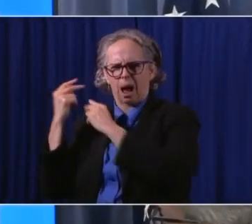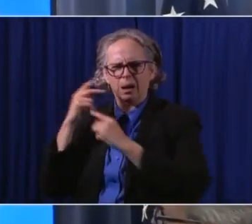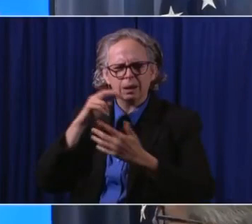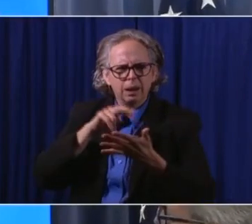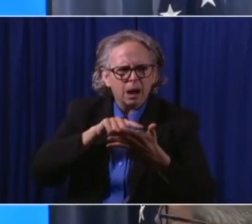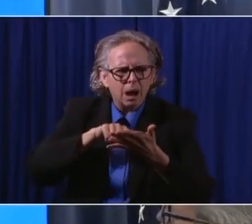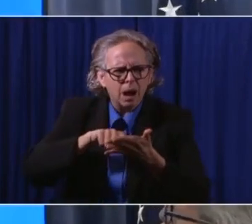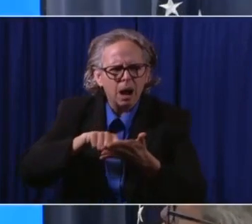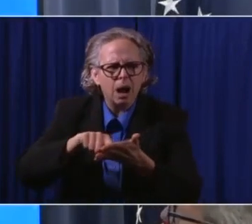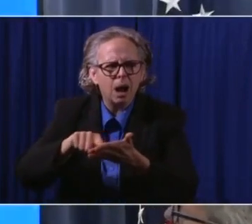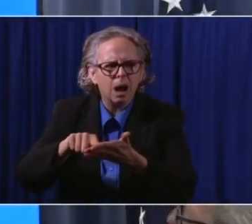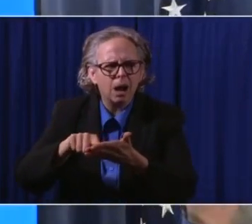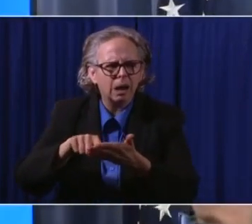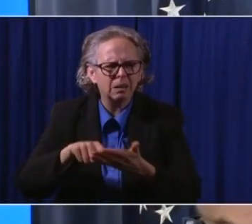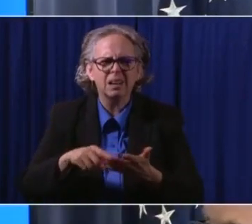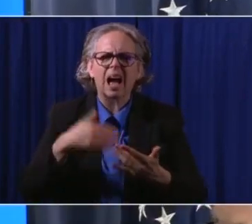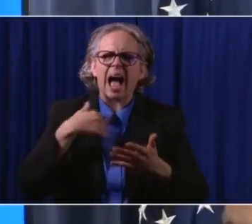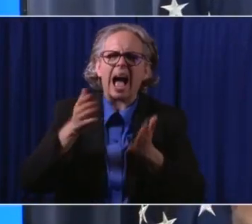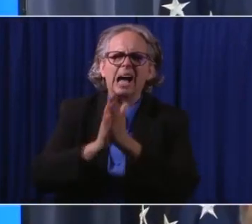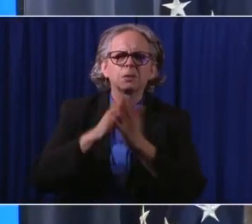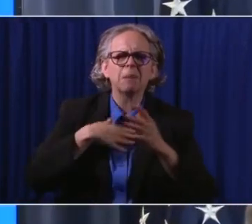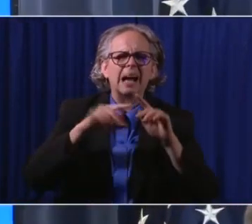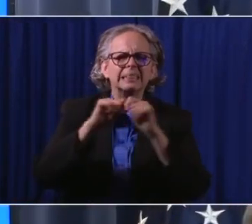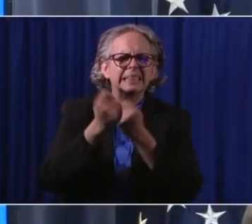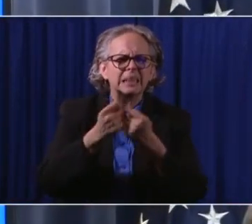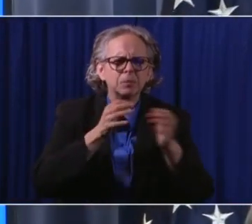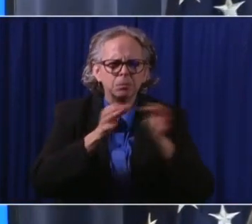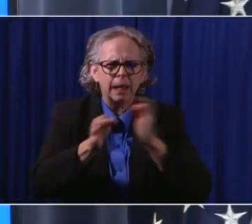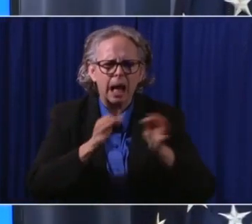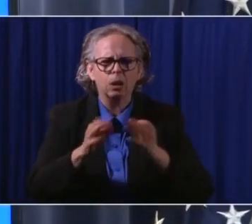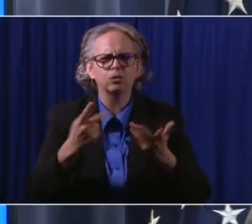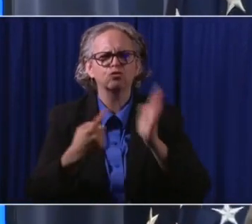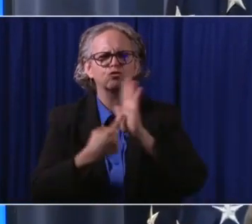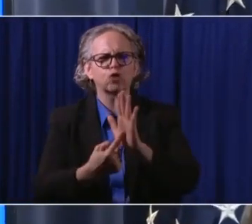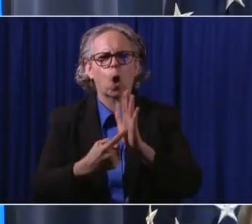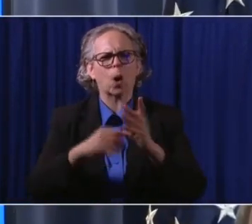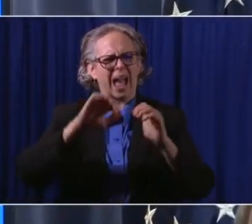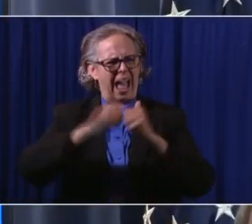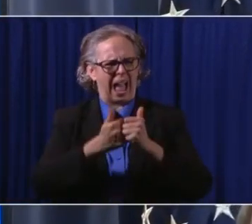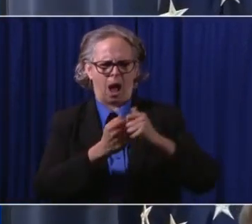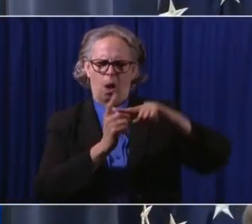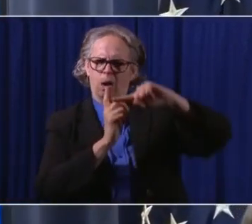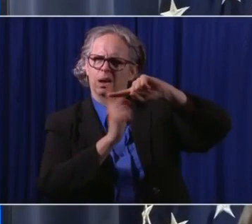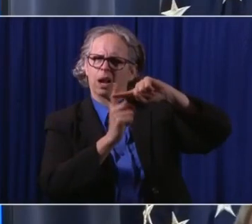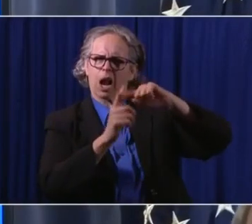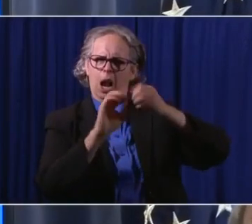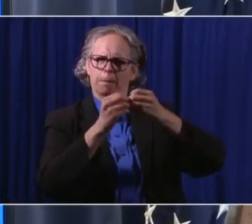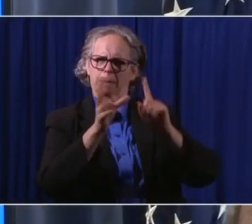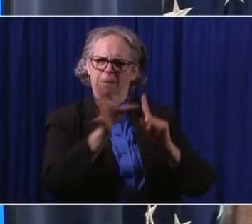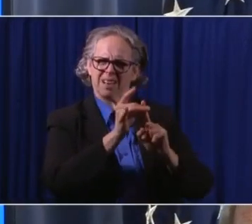EFFECT. AND I ASKED OUR TEAM ABOUT THIS TODAY.